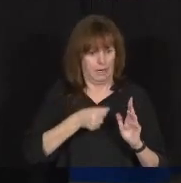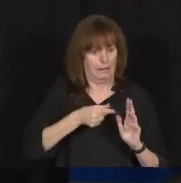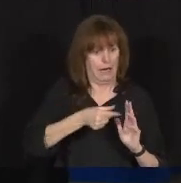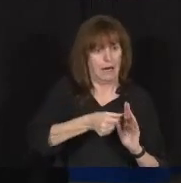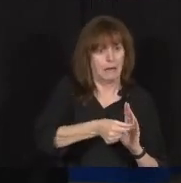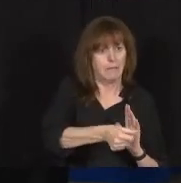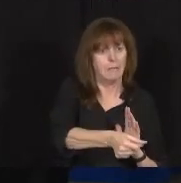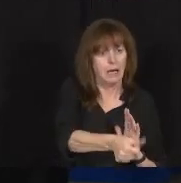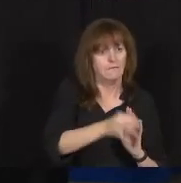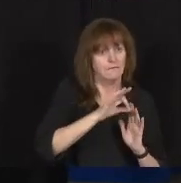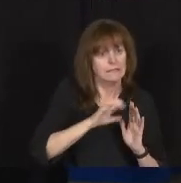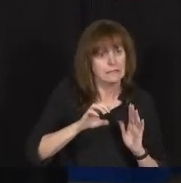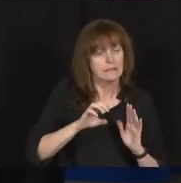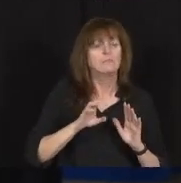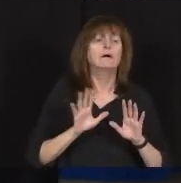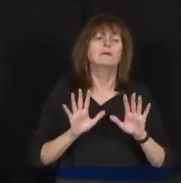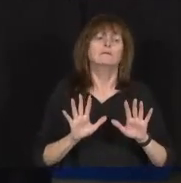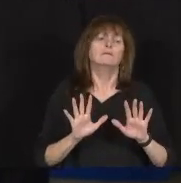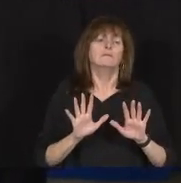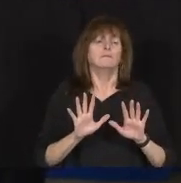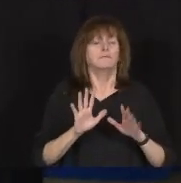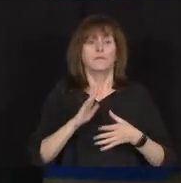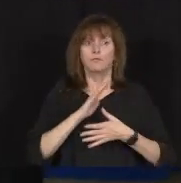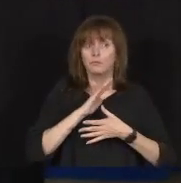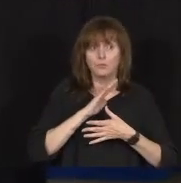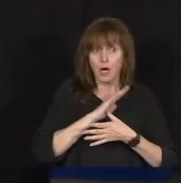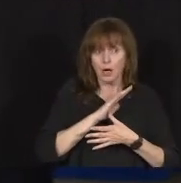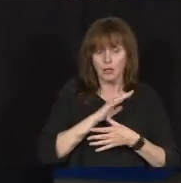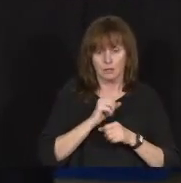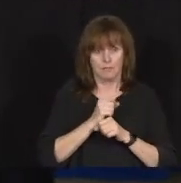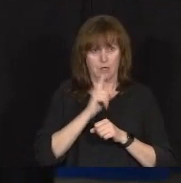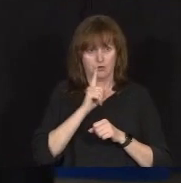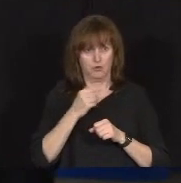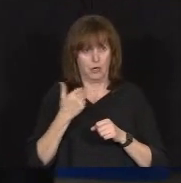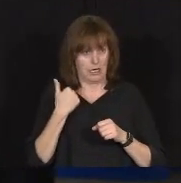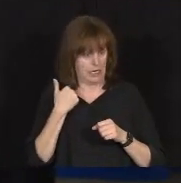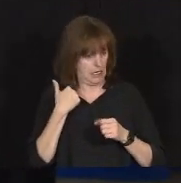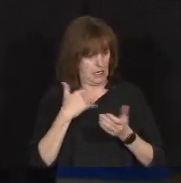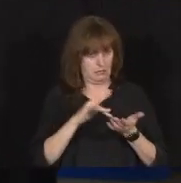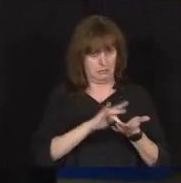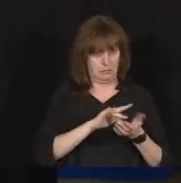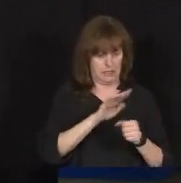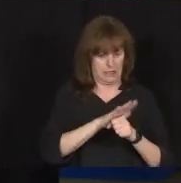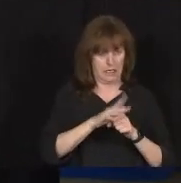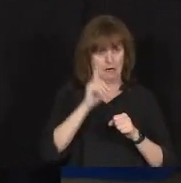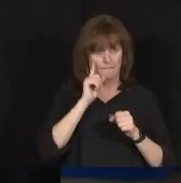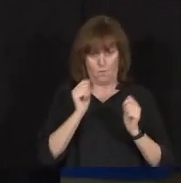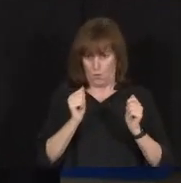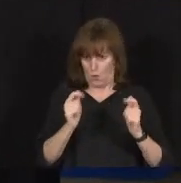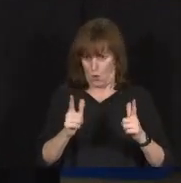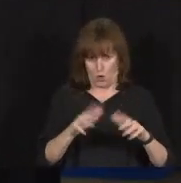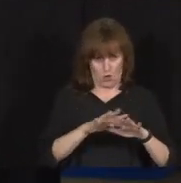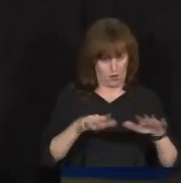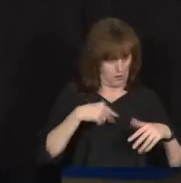But we just want to make sure that there are enough supplies for everyone who needs particular medications to be able to get them.